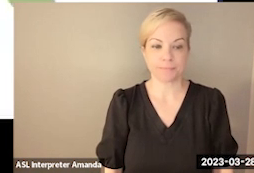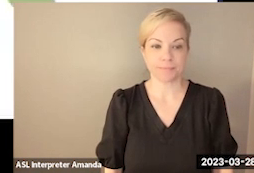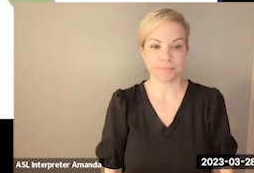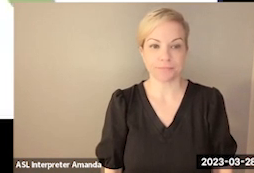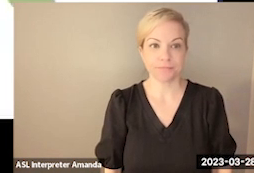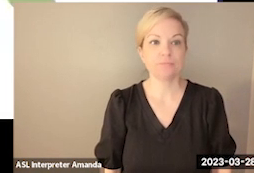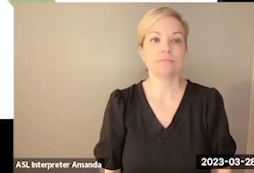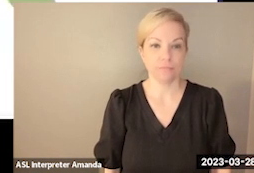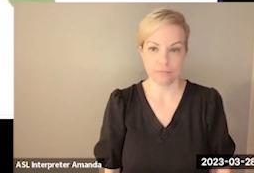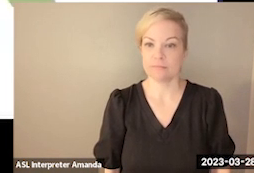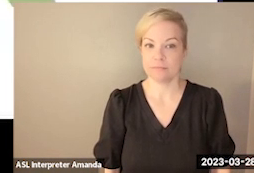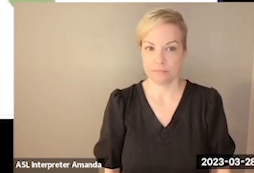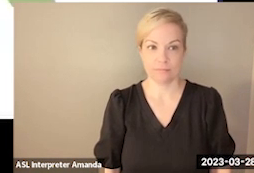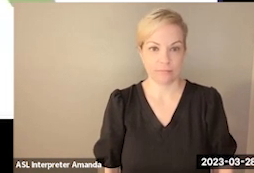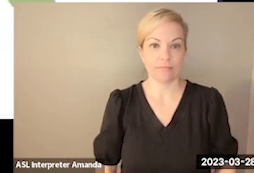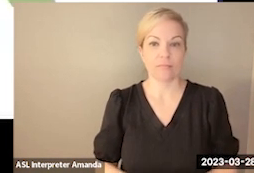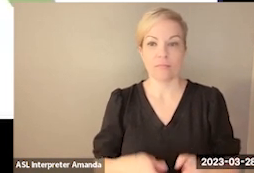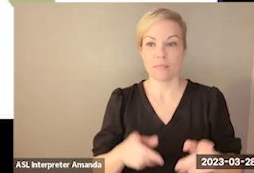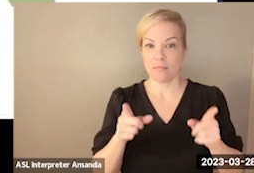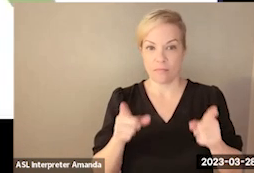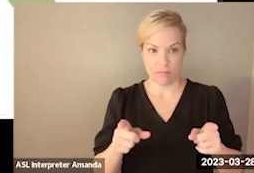Debbie Stine, Science & Technology Policy Academy: So this all changed